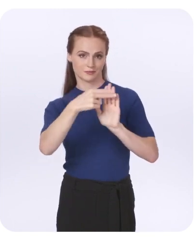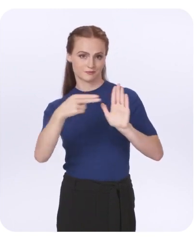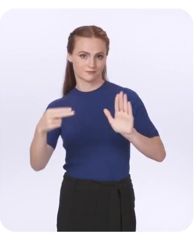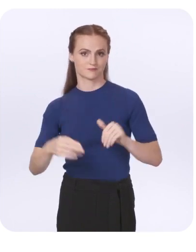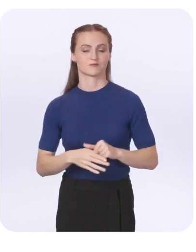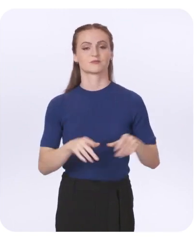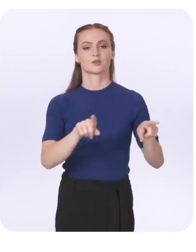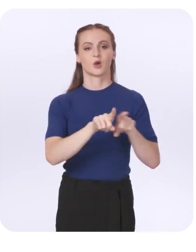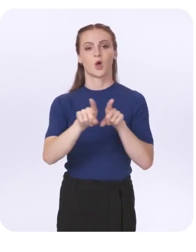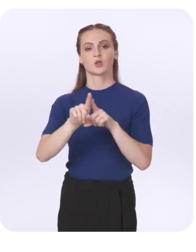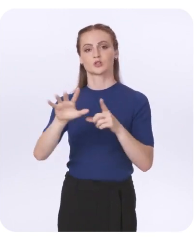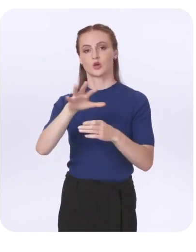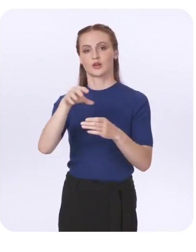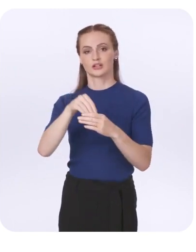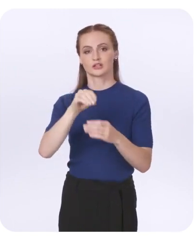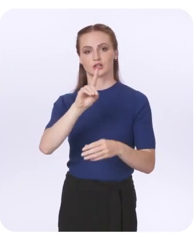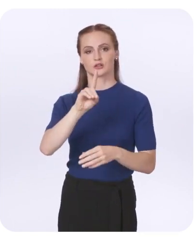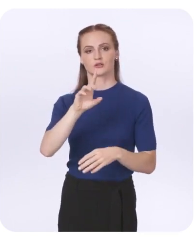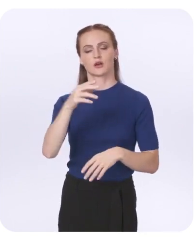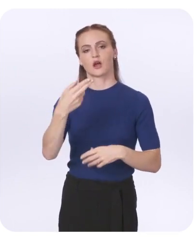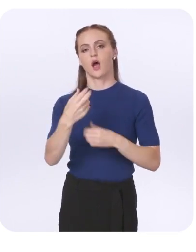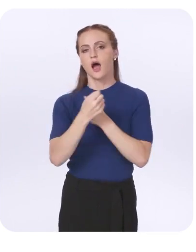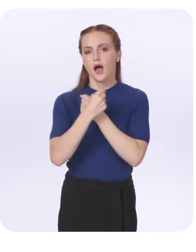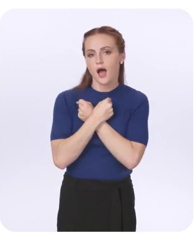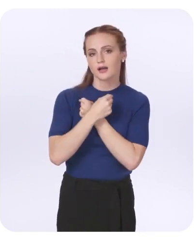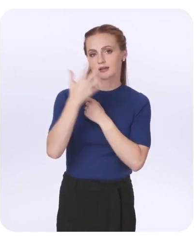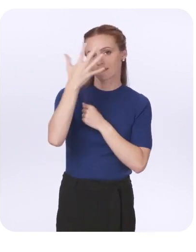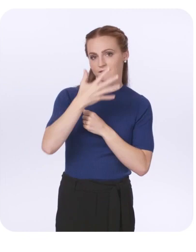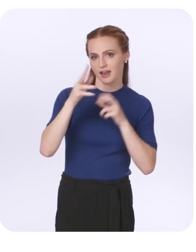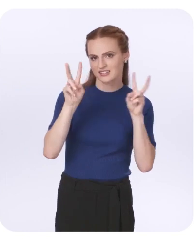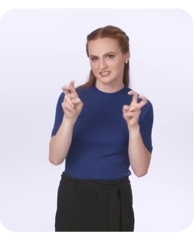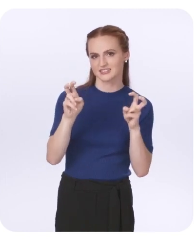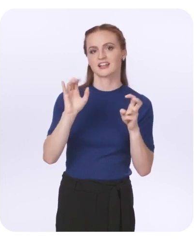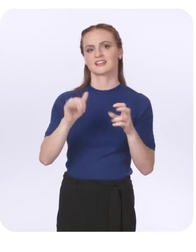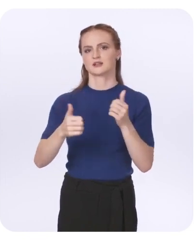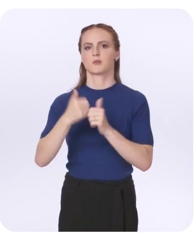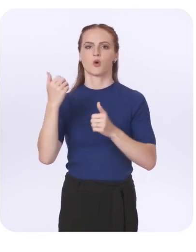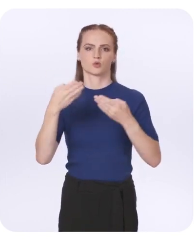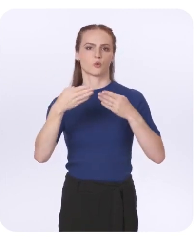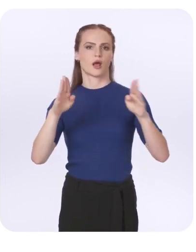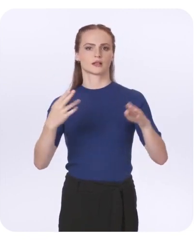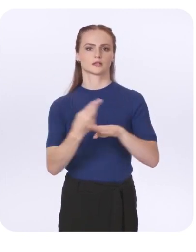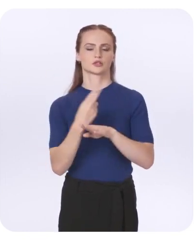one of the most popularly used AI platform and library for the open source community.